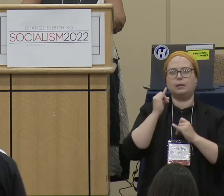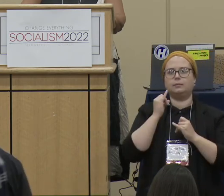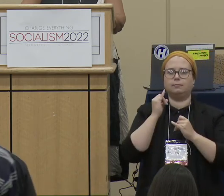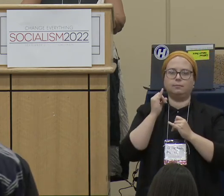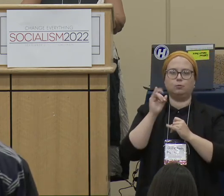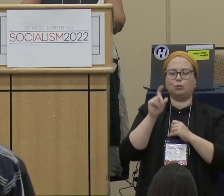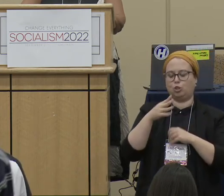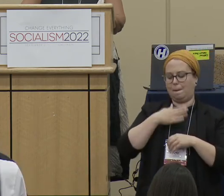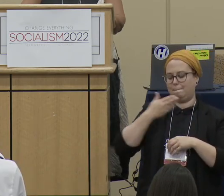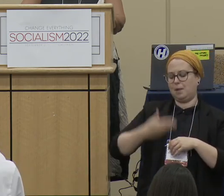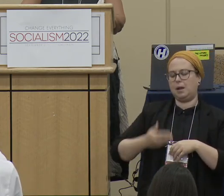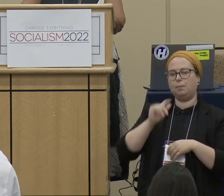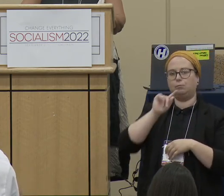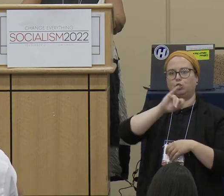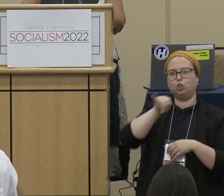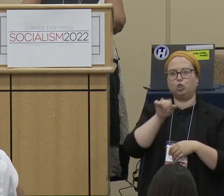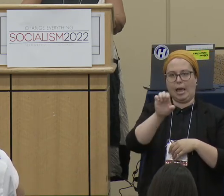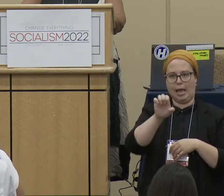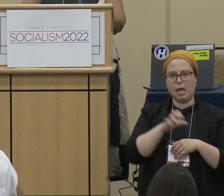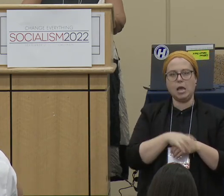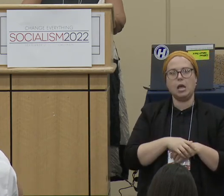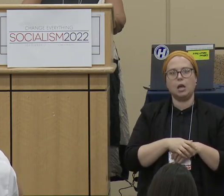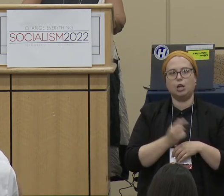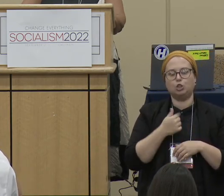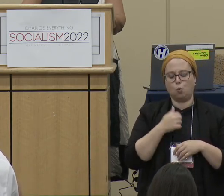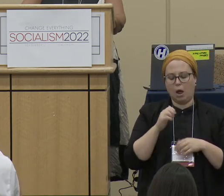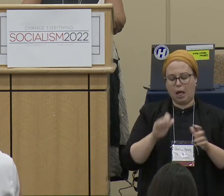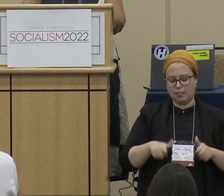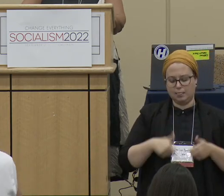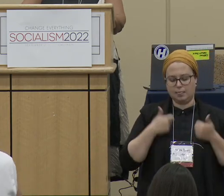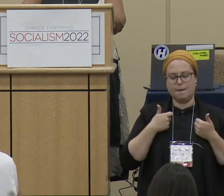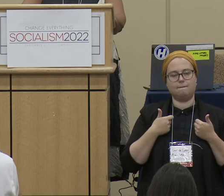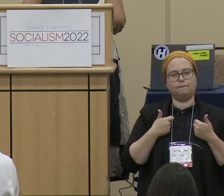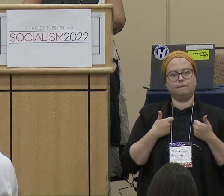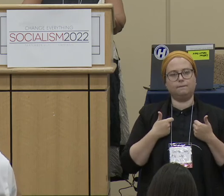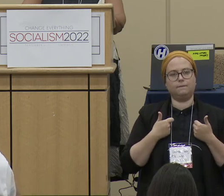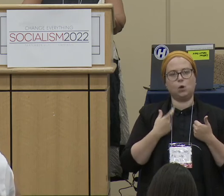related to the last question . ≫ BARBARA: What's your name? ≫ My name is Jay. ≫ BARBARA: Hi.